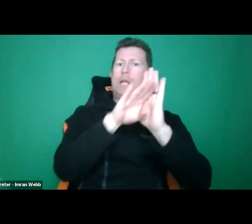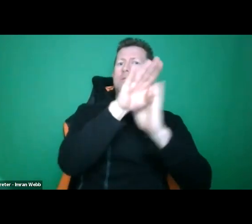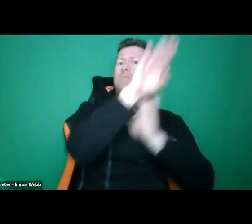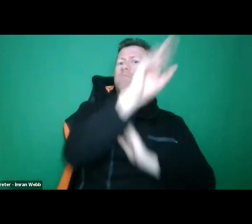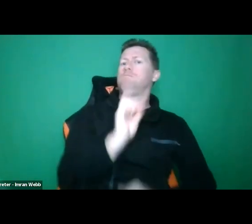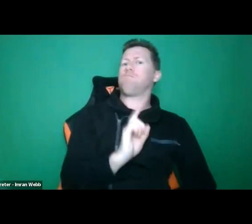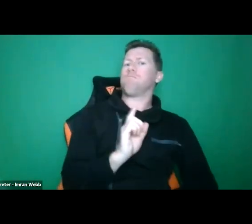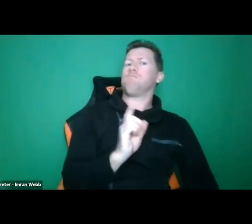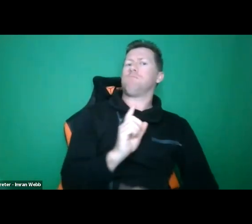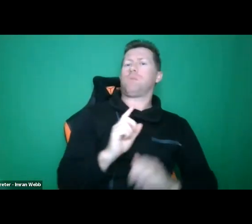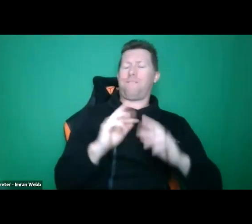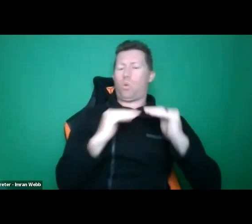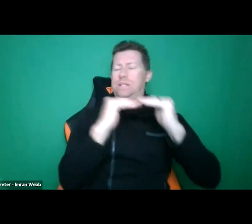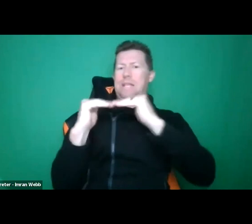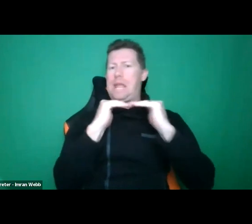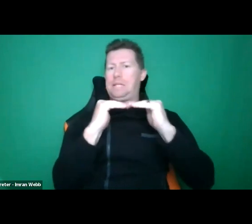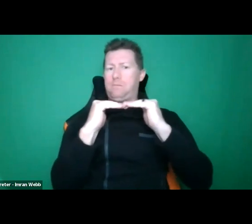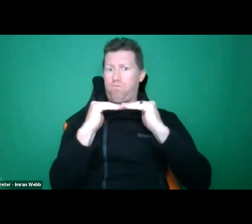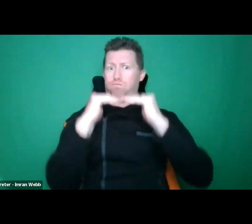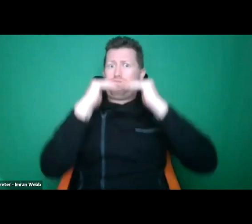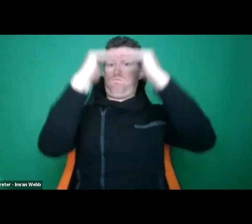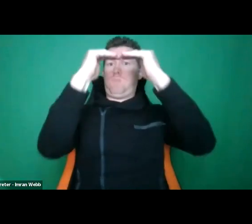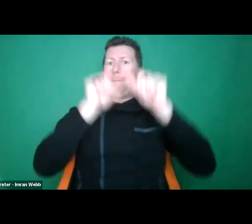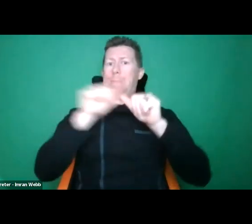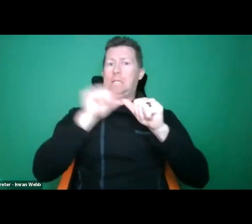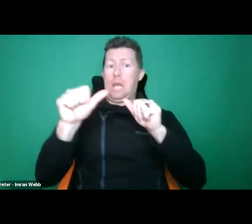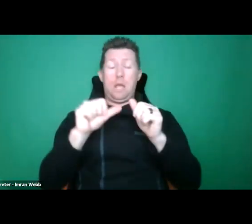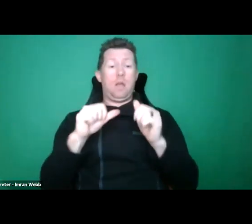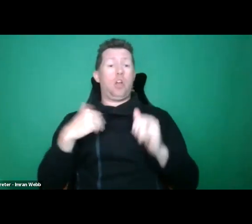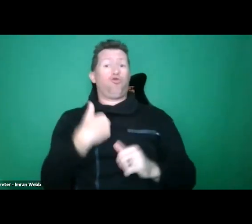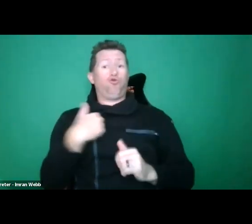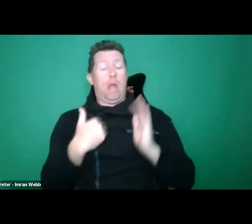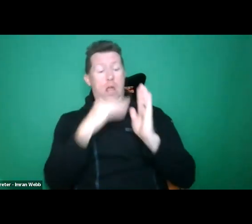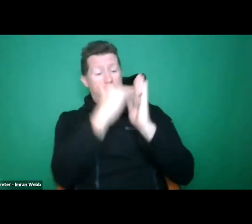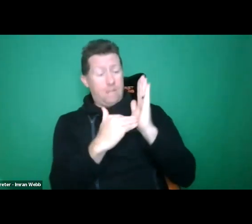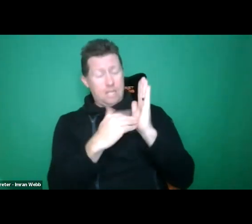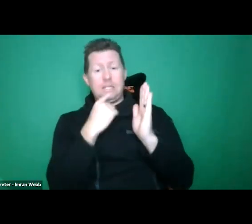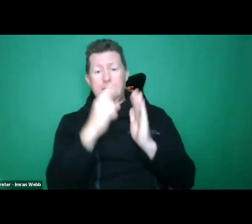And the draft rules make it really clear that the asset cannot be used to identify people